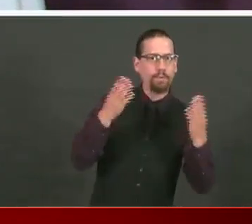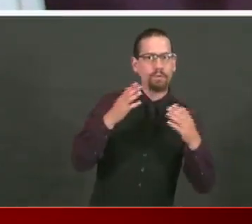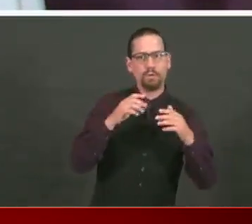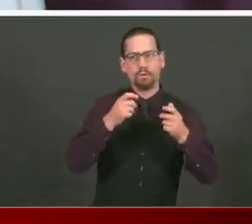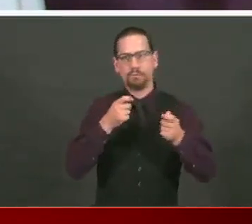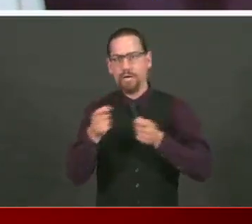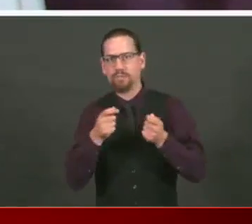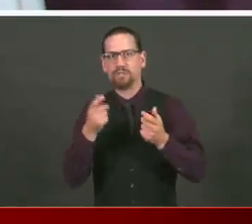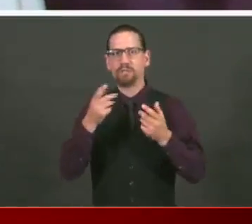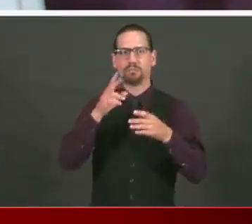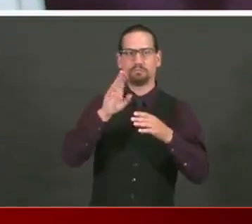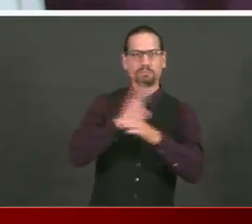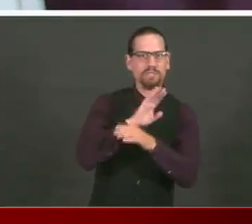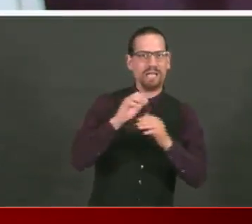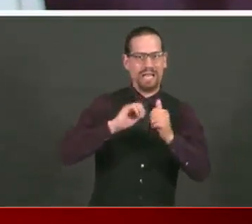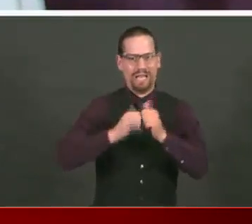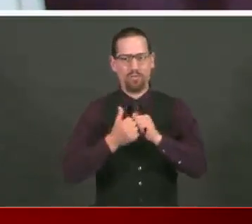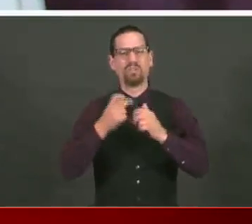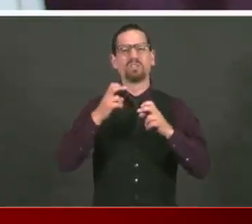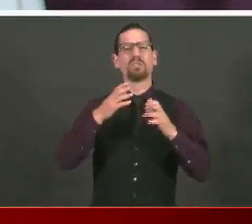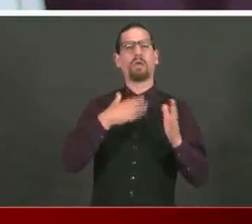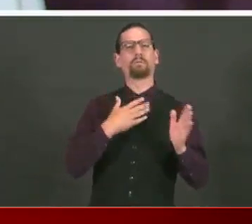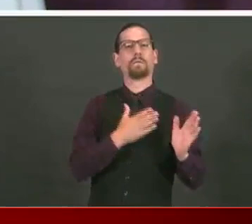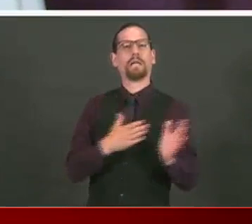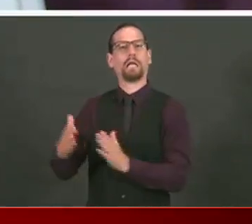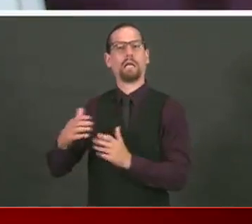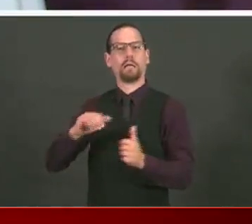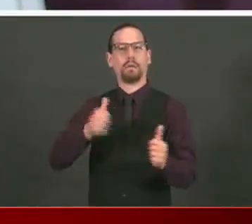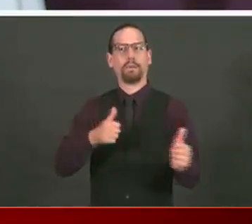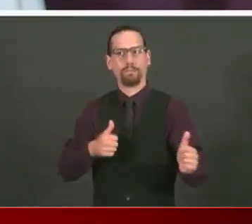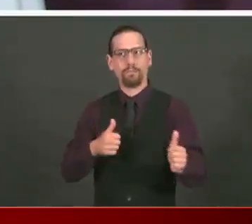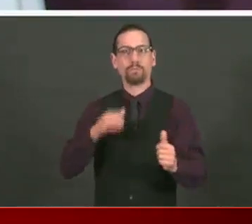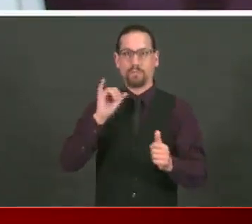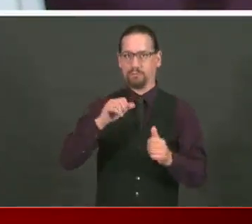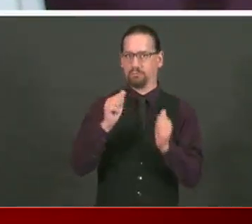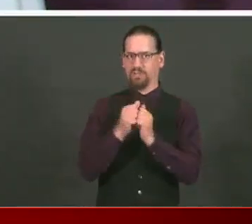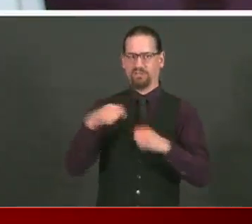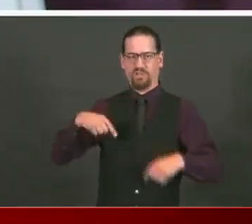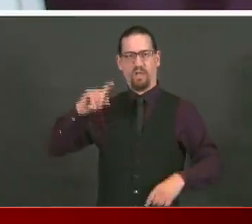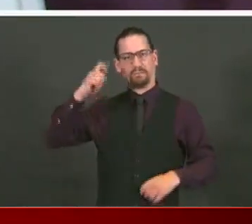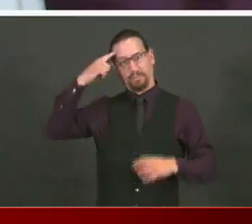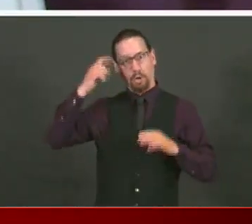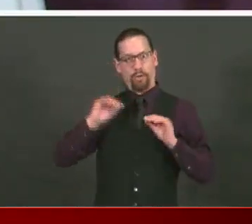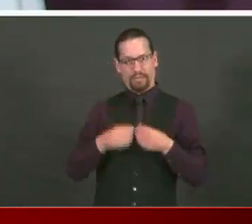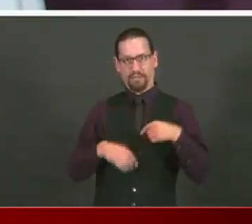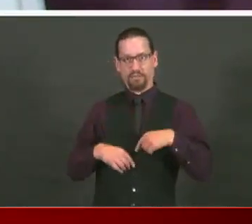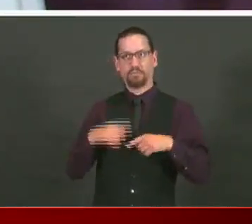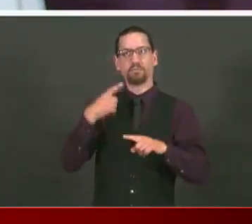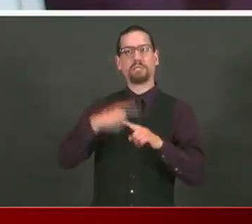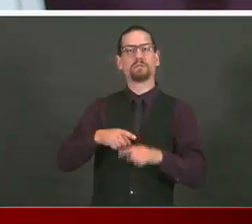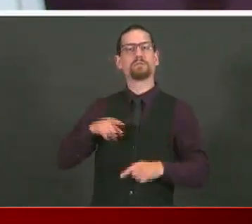UNDERSTAND THE PLANS FOR TESTING, REOPENING, AND RESPONSE. IN PARTNERSHIP WITH THE